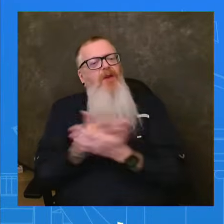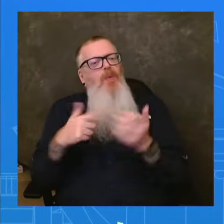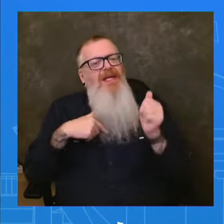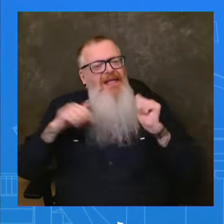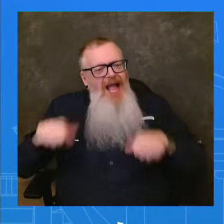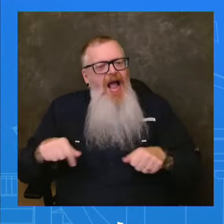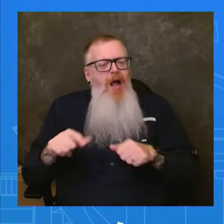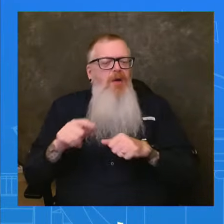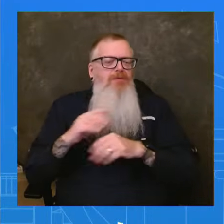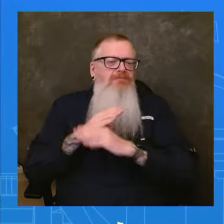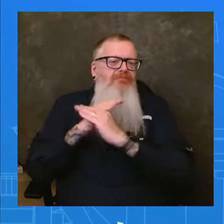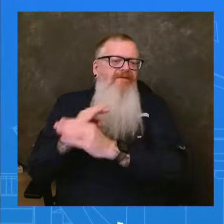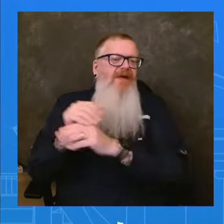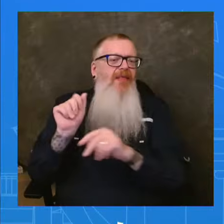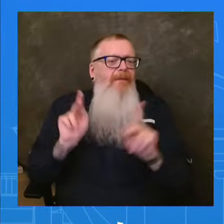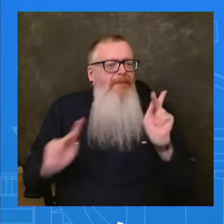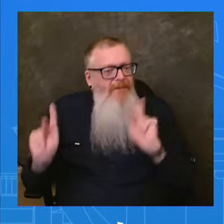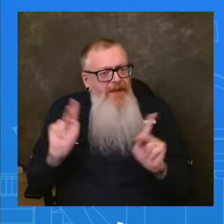discussions that we're going to continue to have.